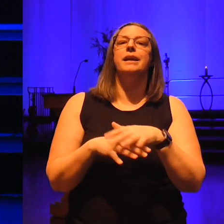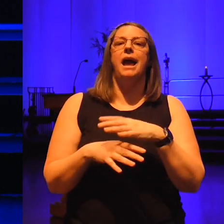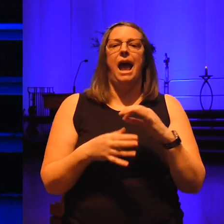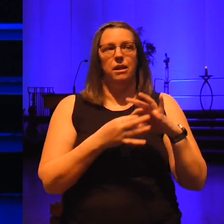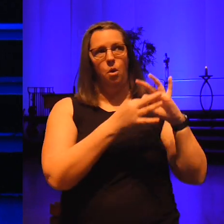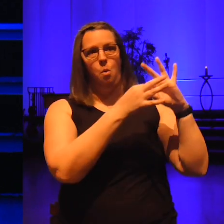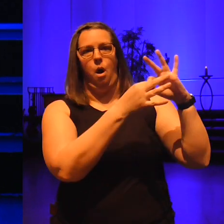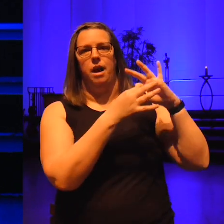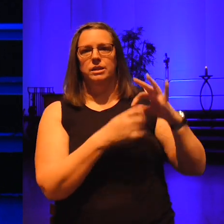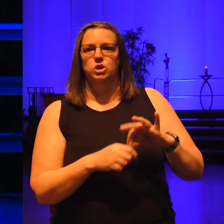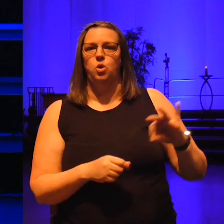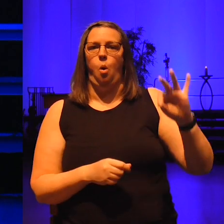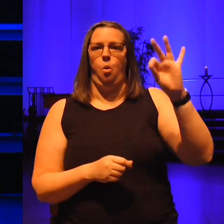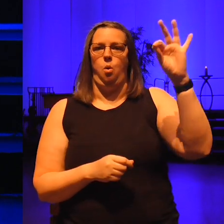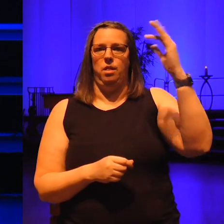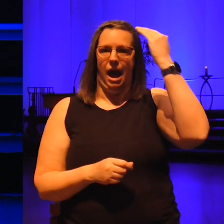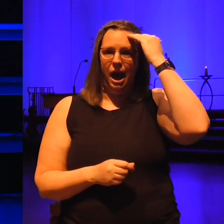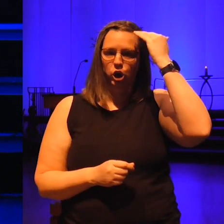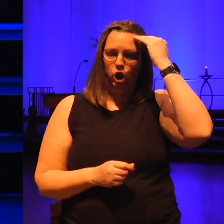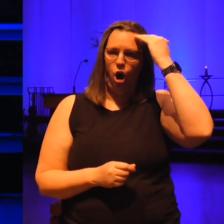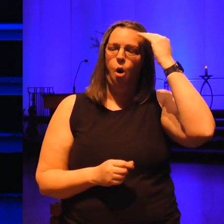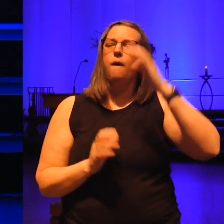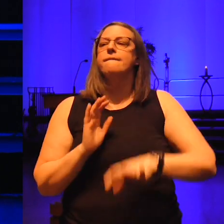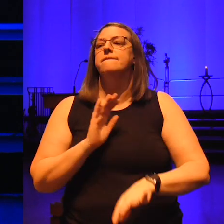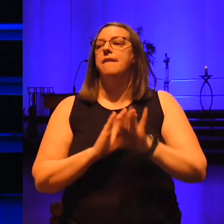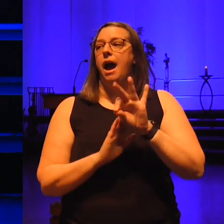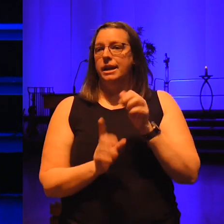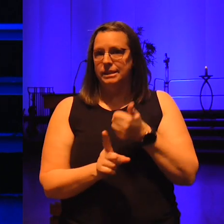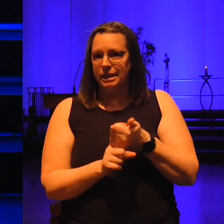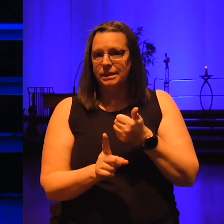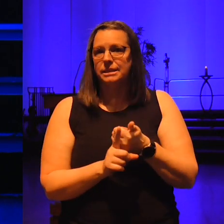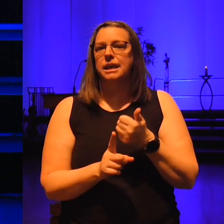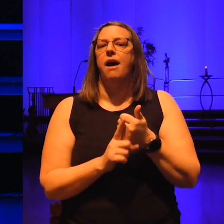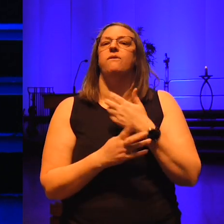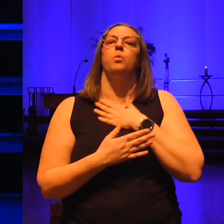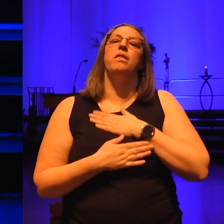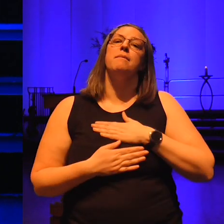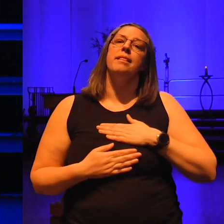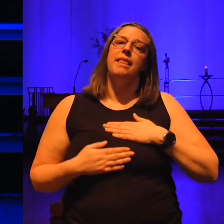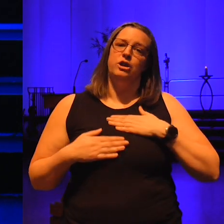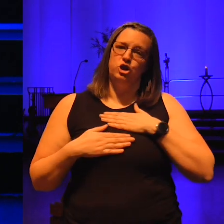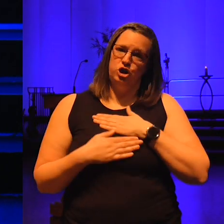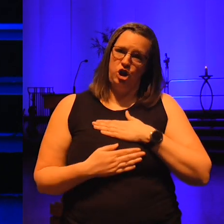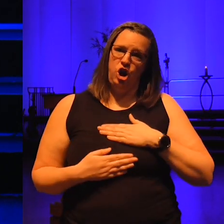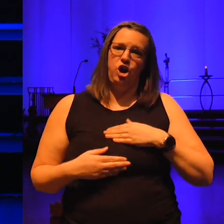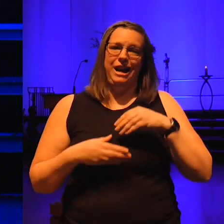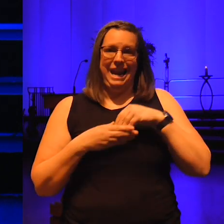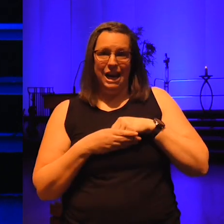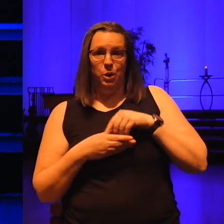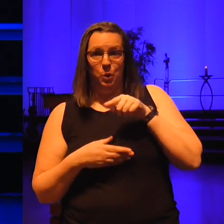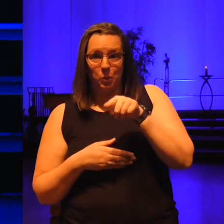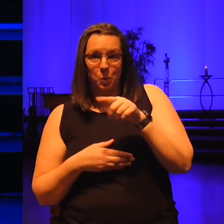I know finds itself with great pleasure in you and in me right here and right now and so it